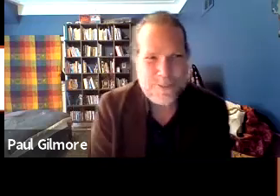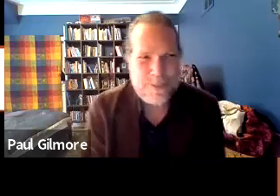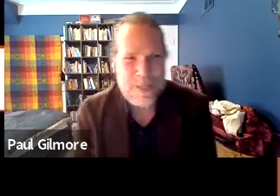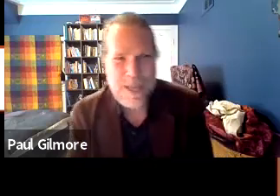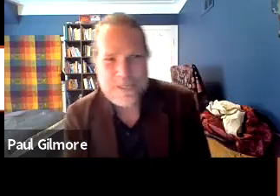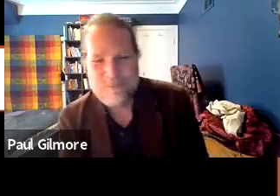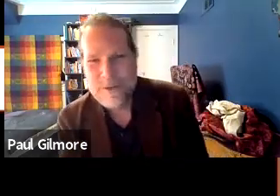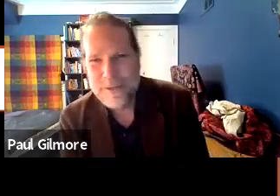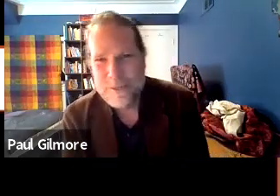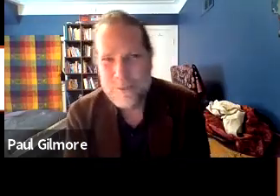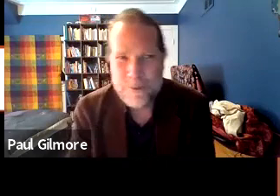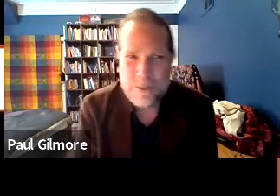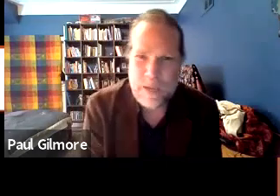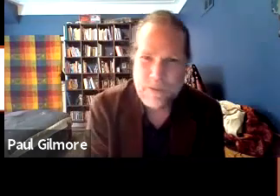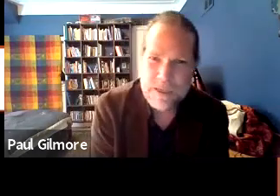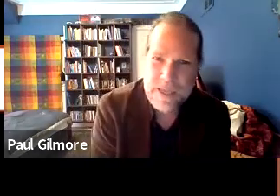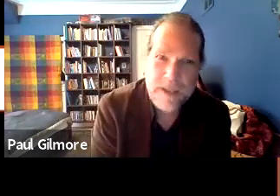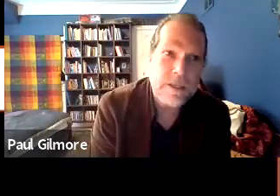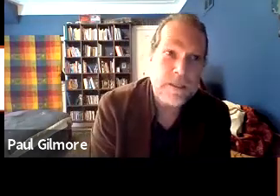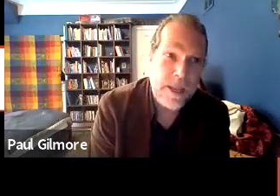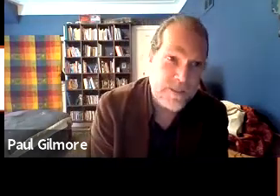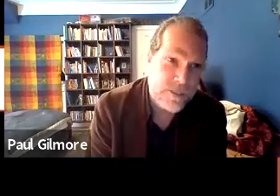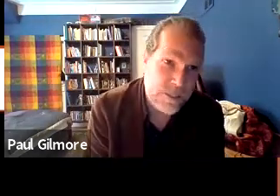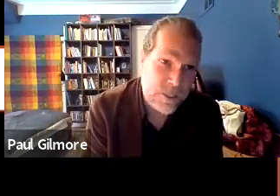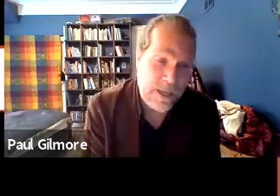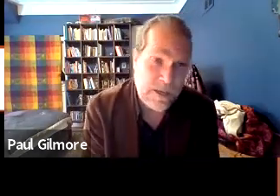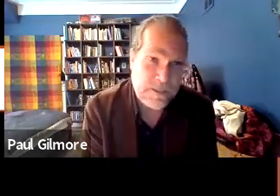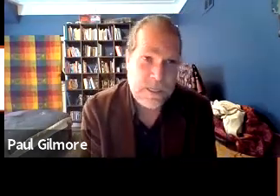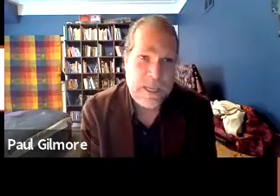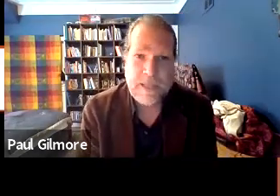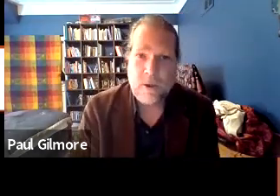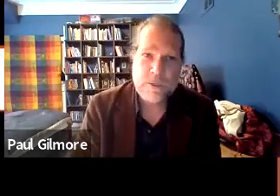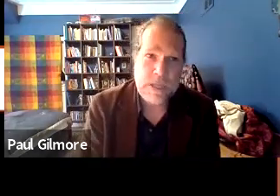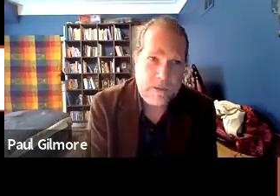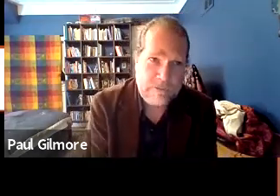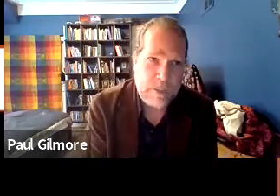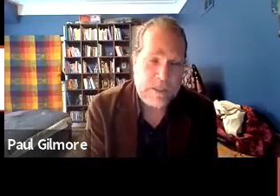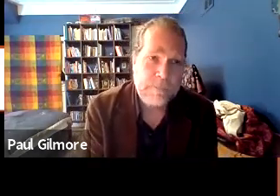history class, where you learned about the Alien and Sedition Acts, and almost everybody